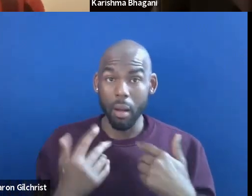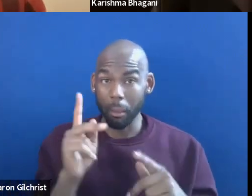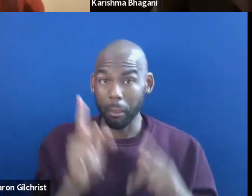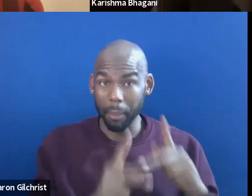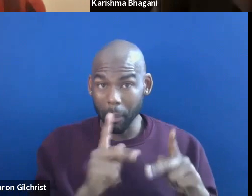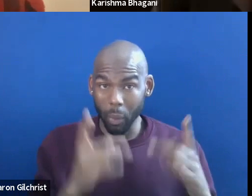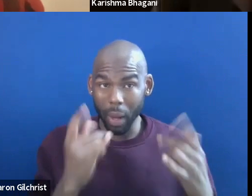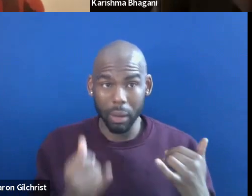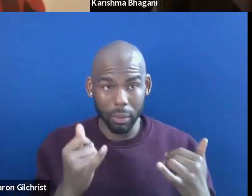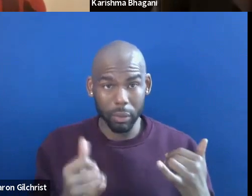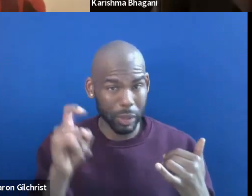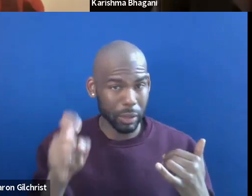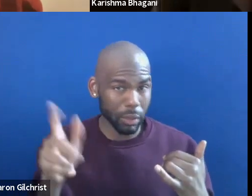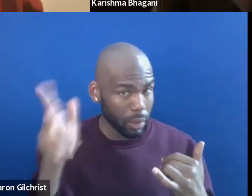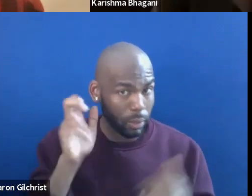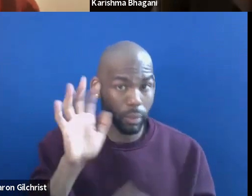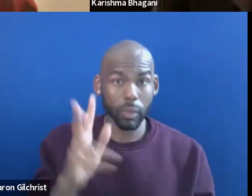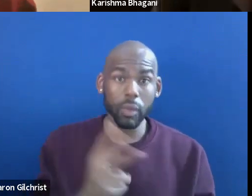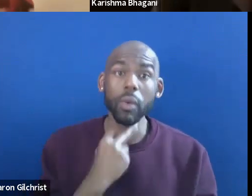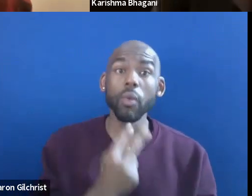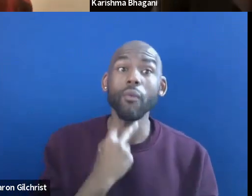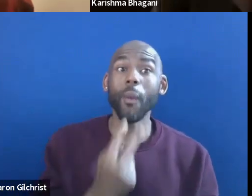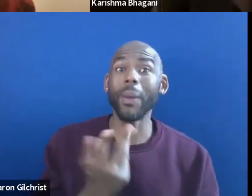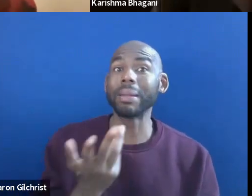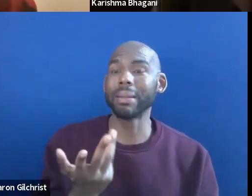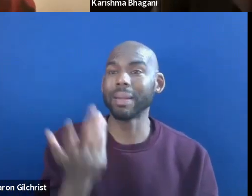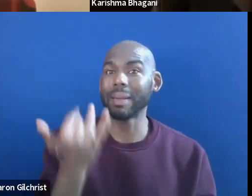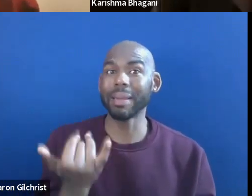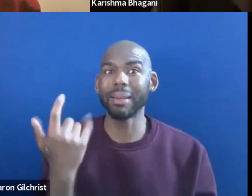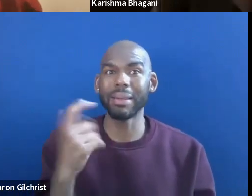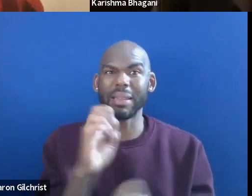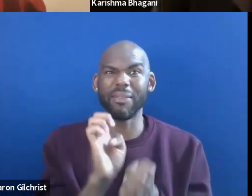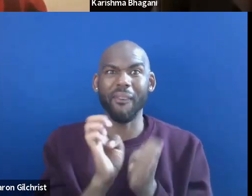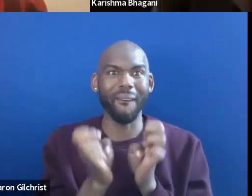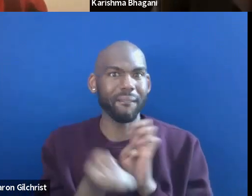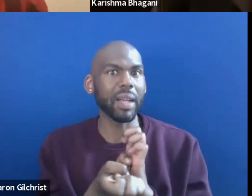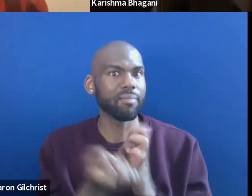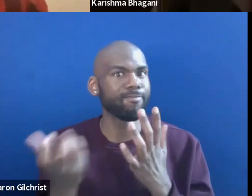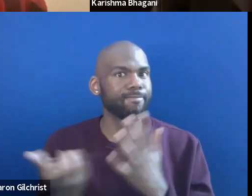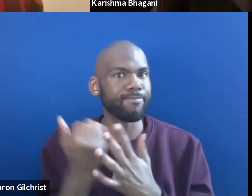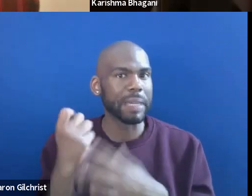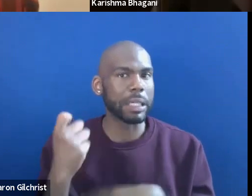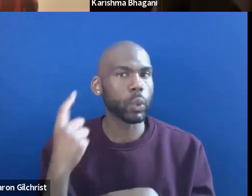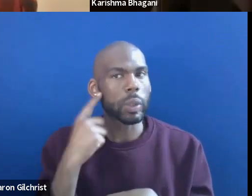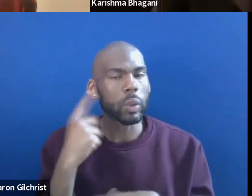we need to hear your voices as the times evolve and change. We need to hear what is happening.